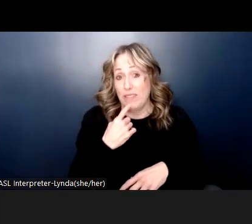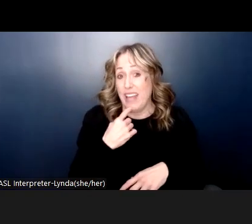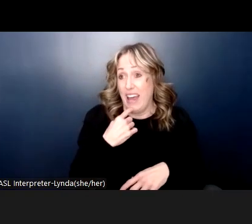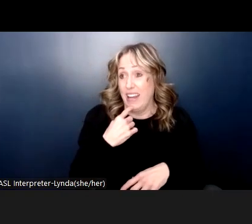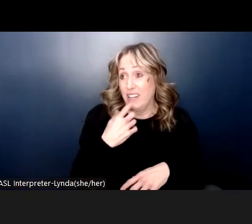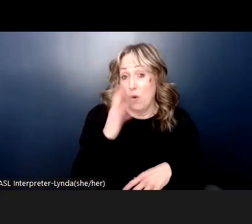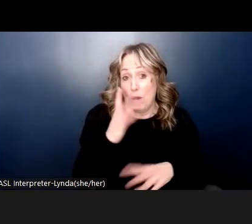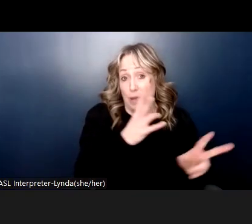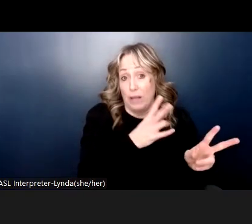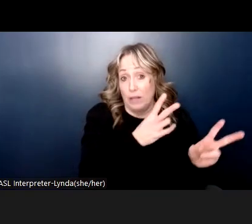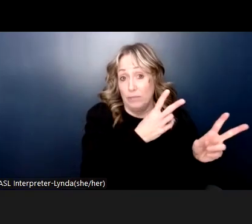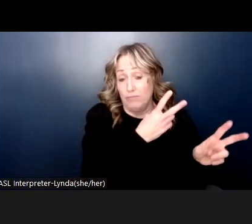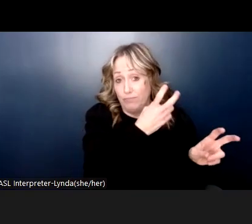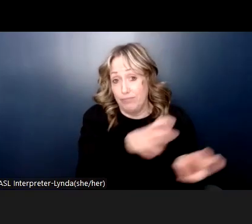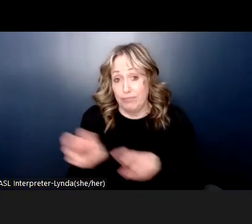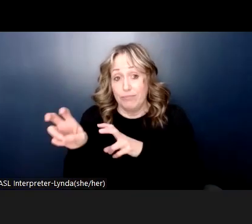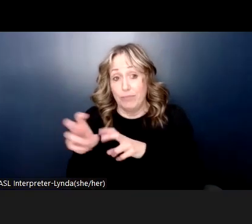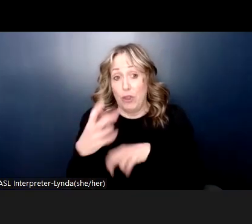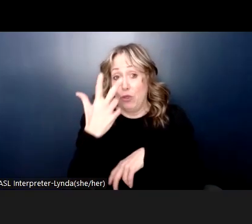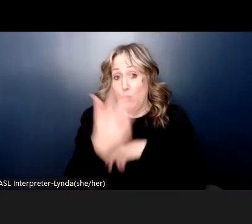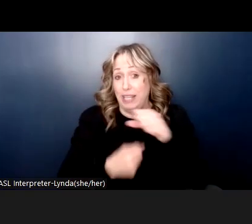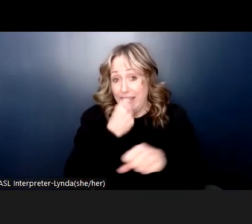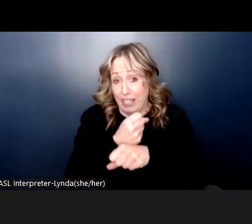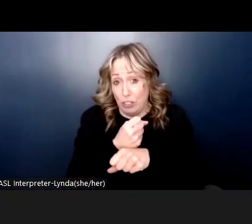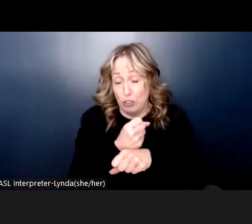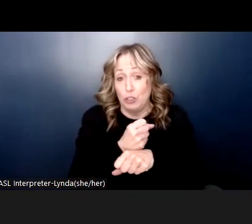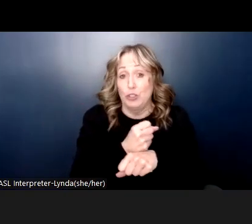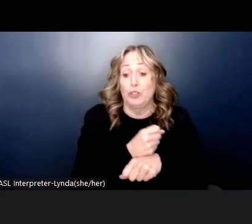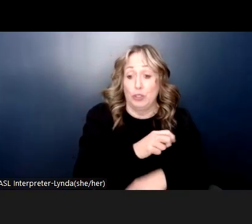fiscal 23, 24, 25 and then 26 to date.